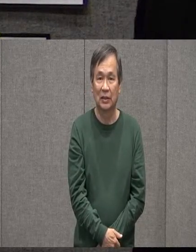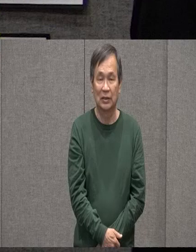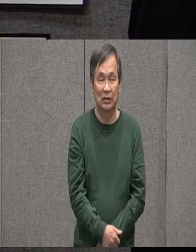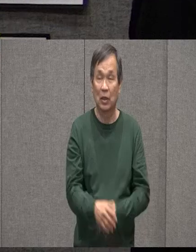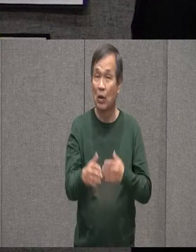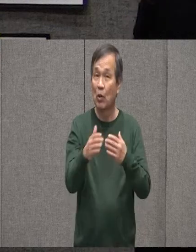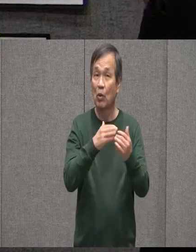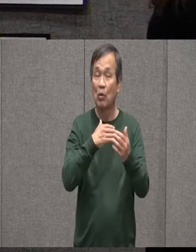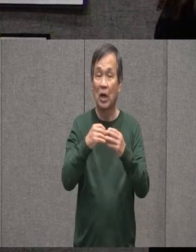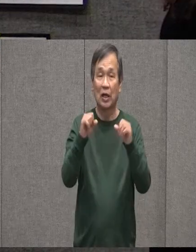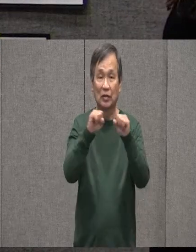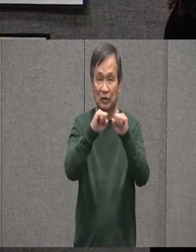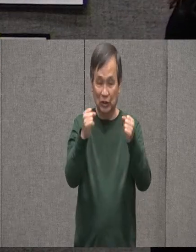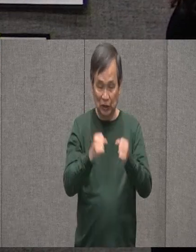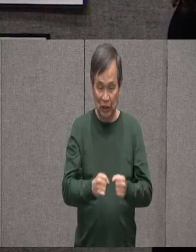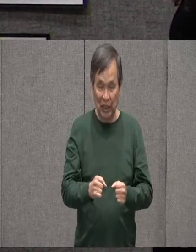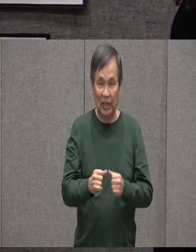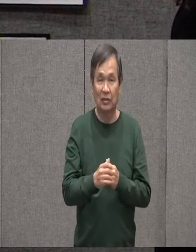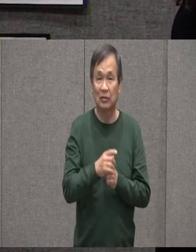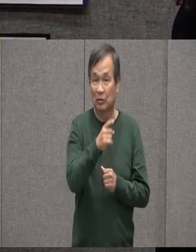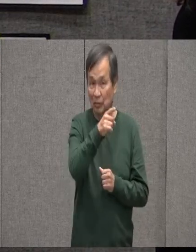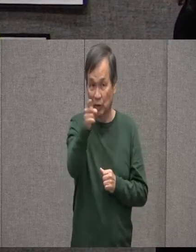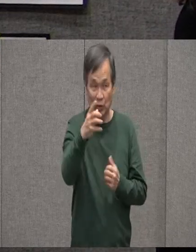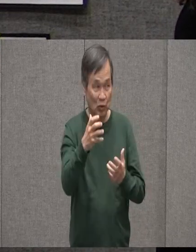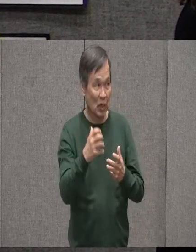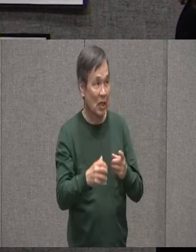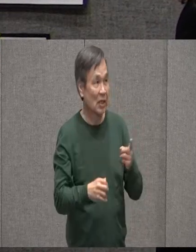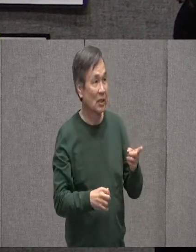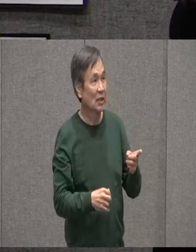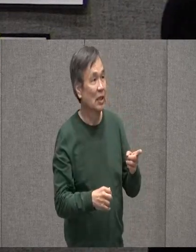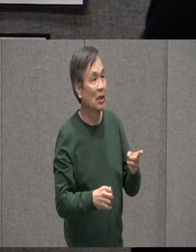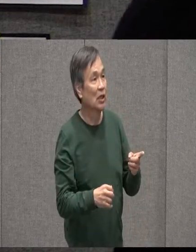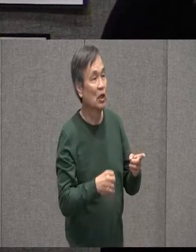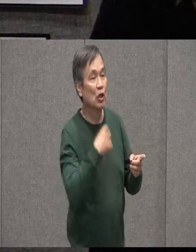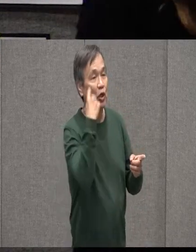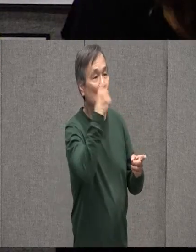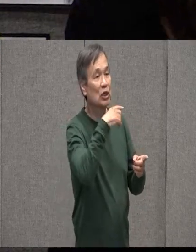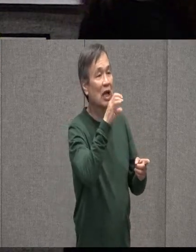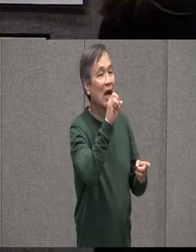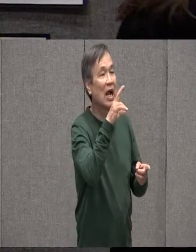and lines and patterns that you want. [Ms Potter] It's almost like you're drawing an outline. Right.